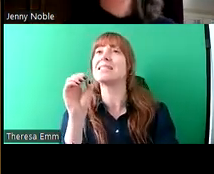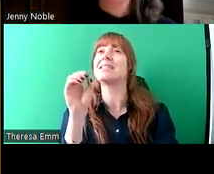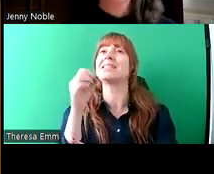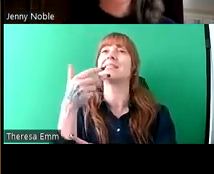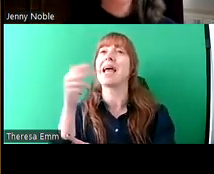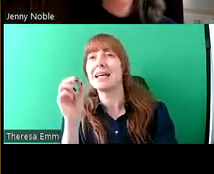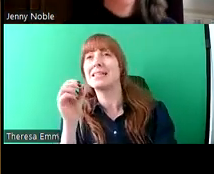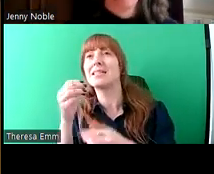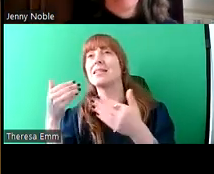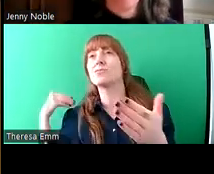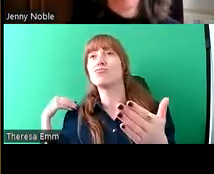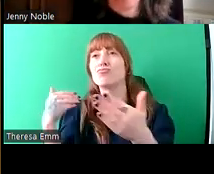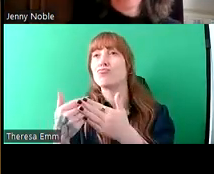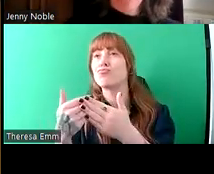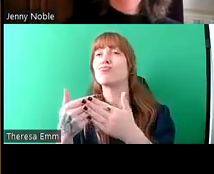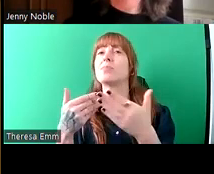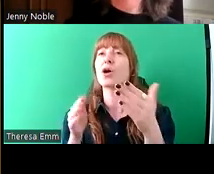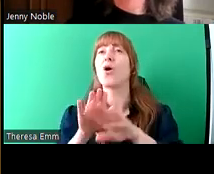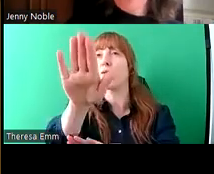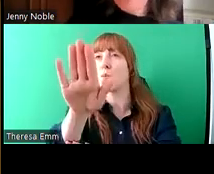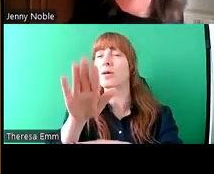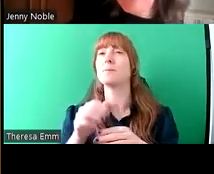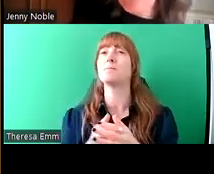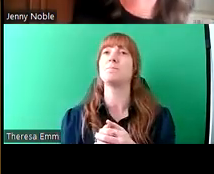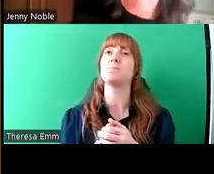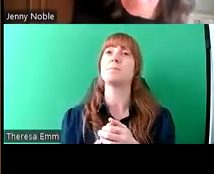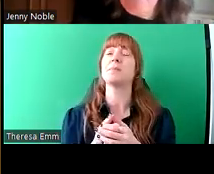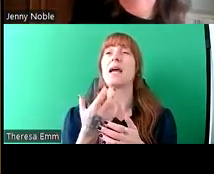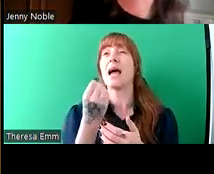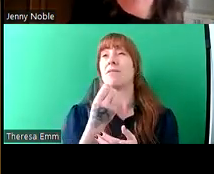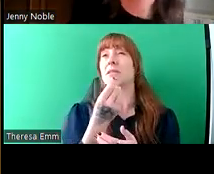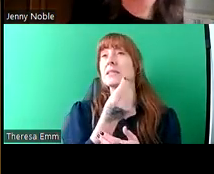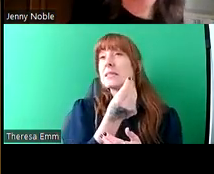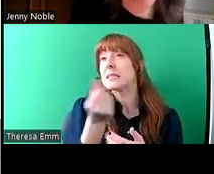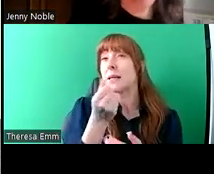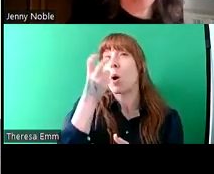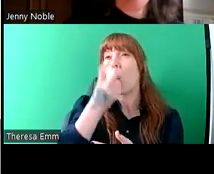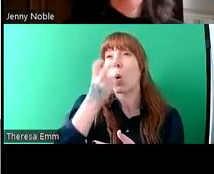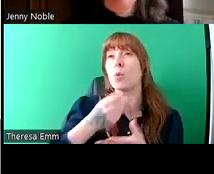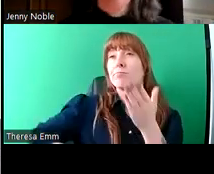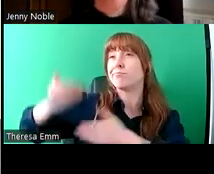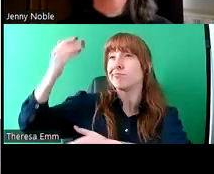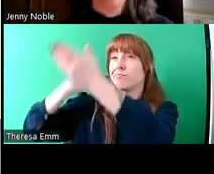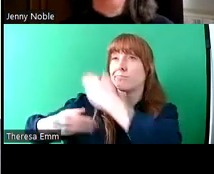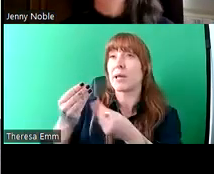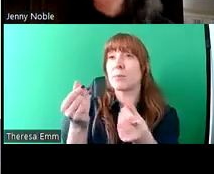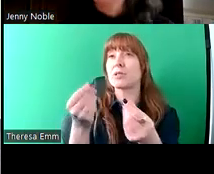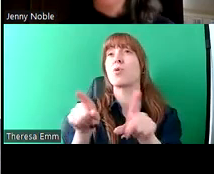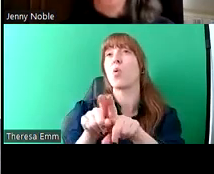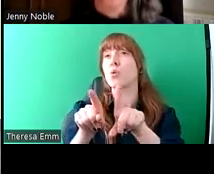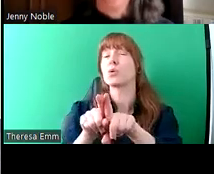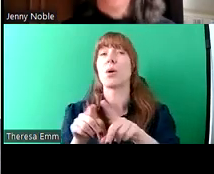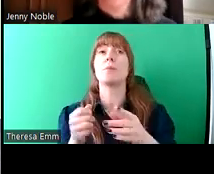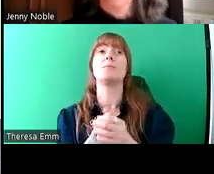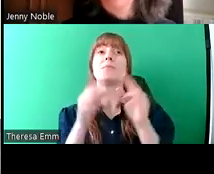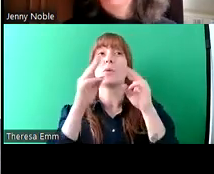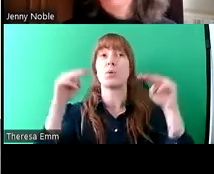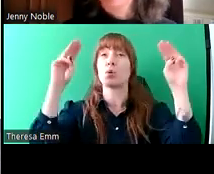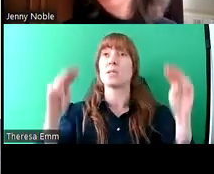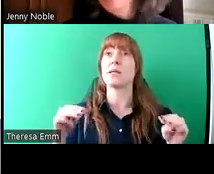going forward, but we do have some older material as well. In the museum collection, the Women's